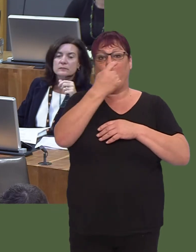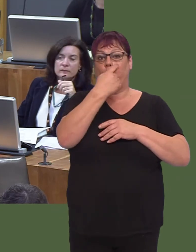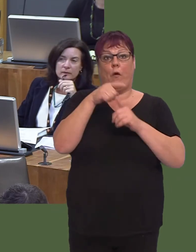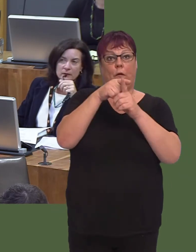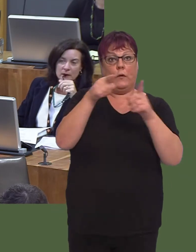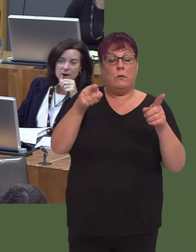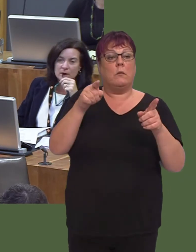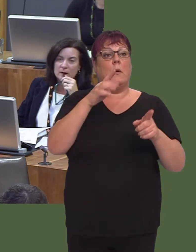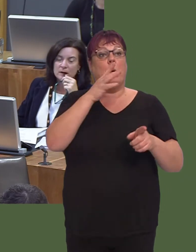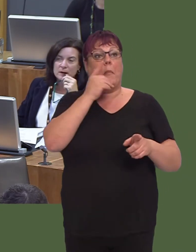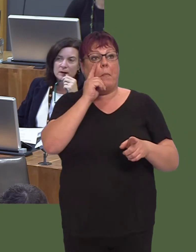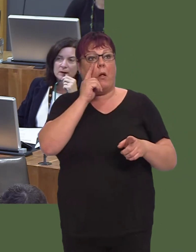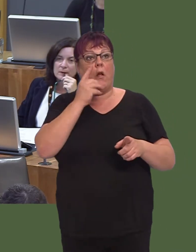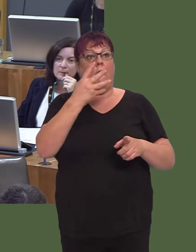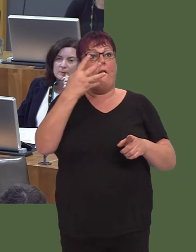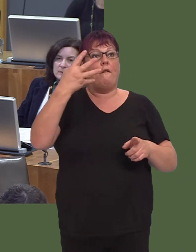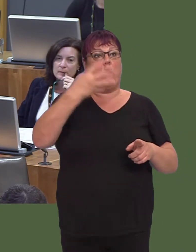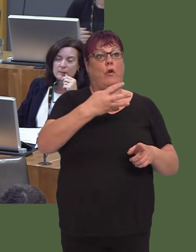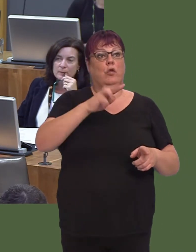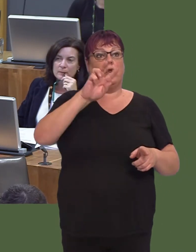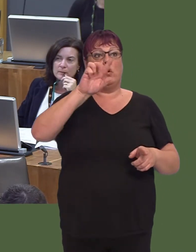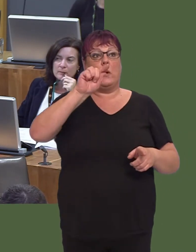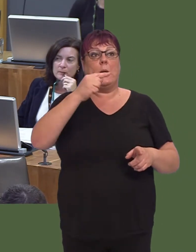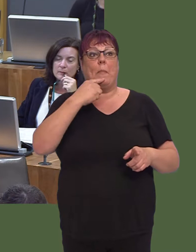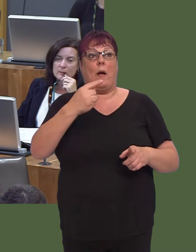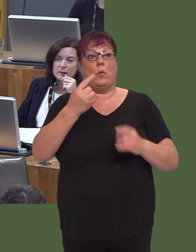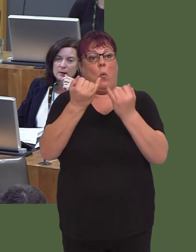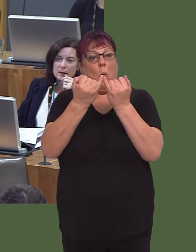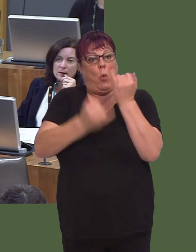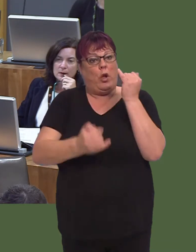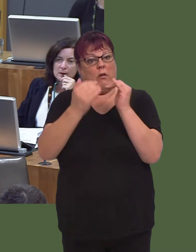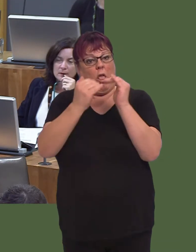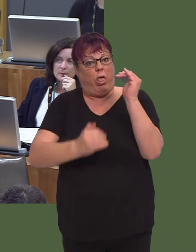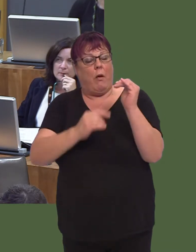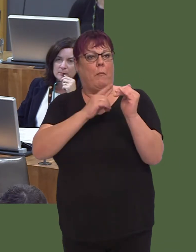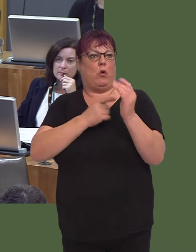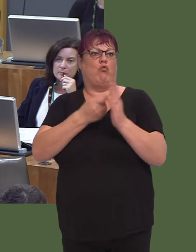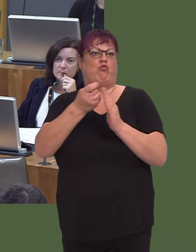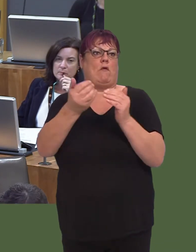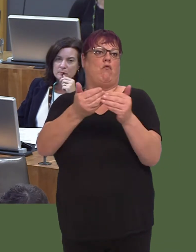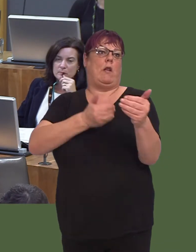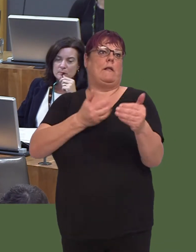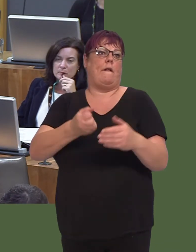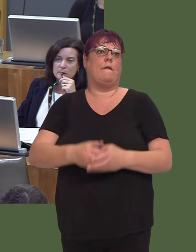shows that each person is, on average, £420 worse off because of rent arrears.